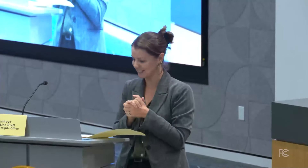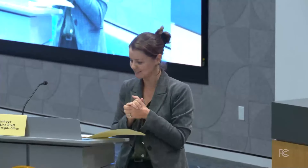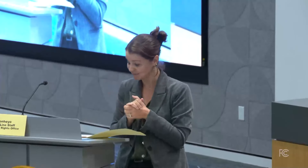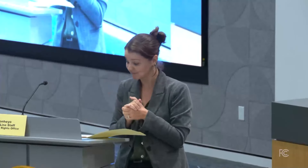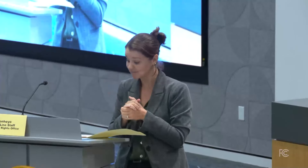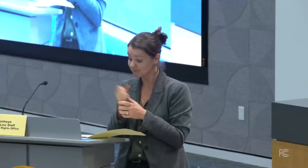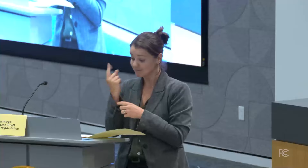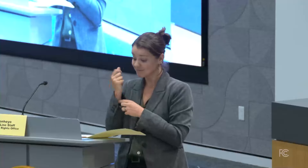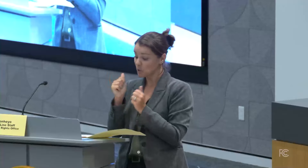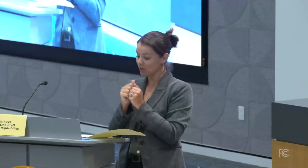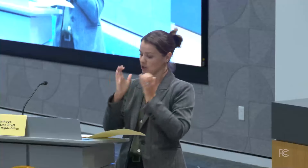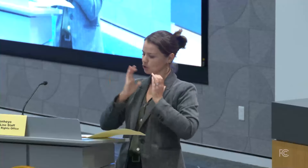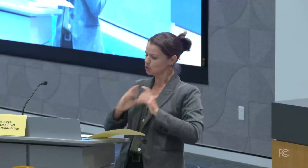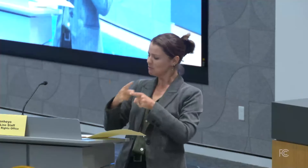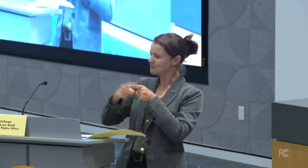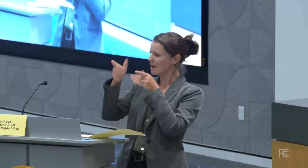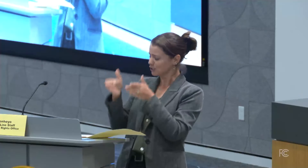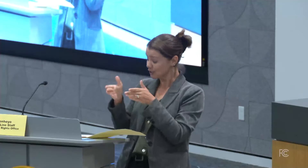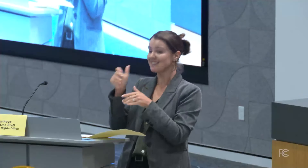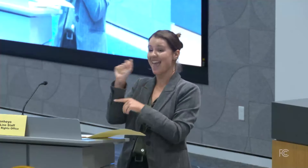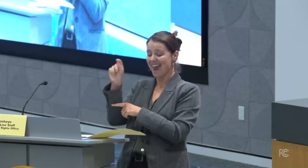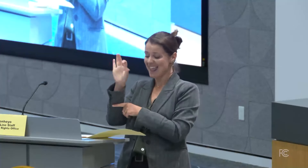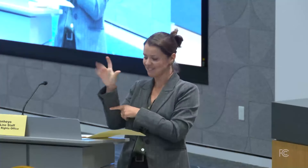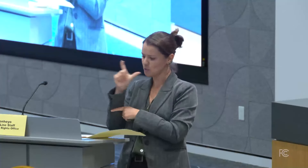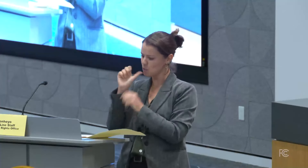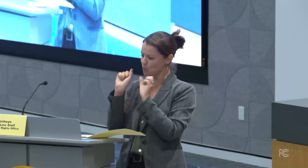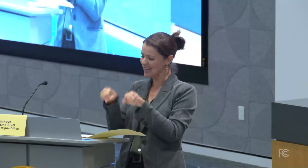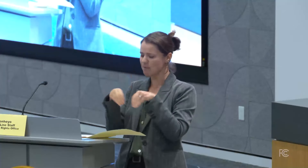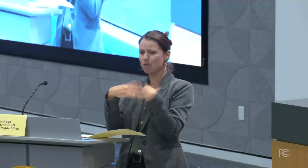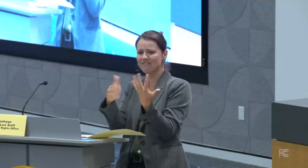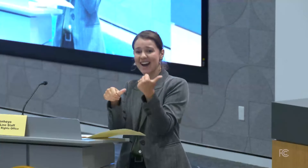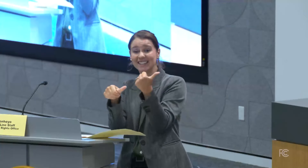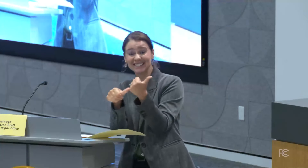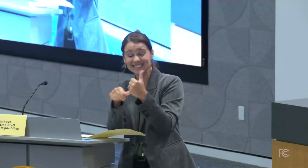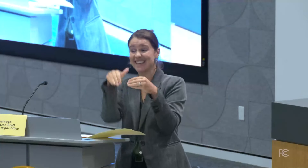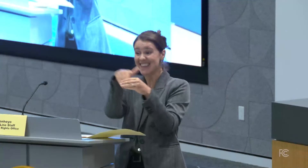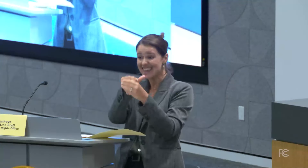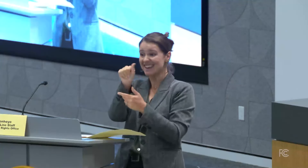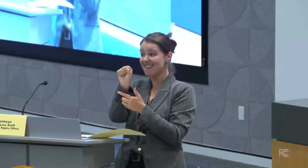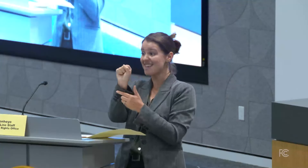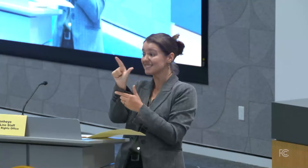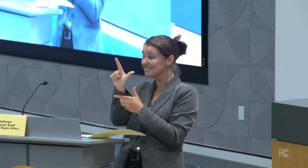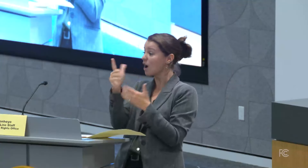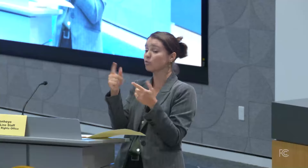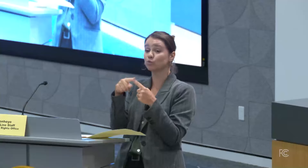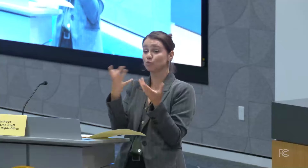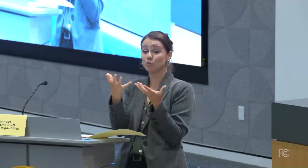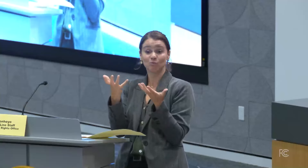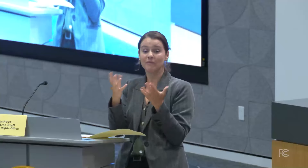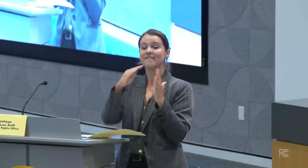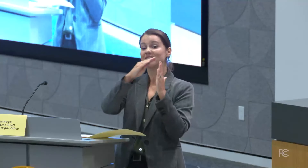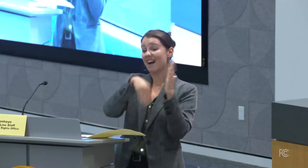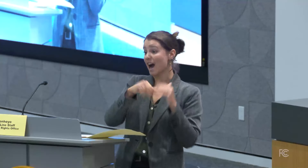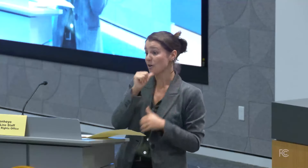CONSUMER SUPPORT LINE. THIS LINE WAS ESTABLISHED